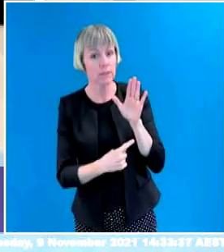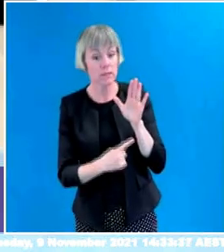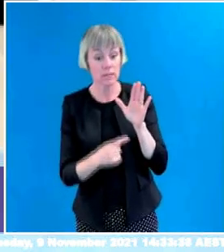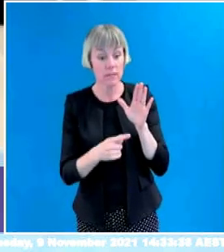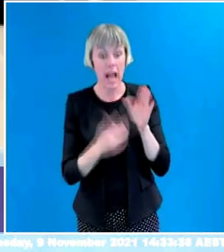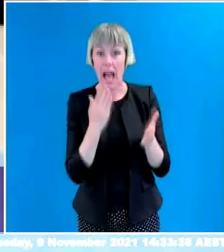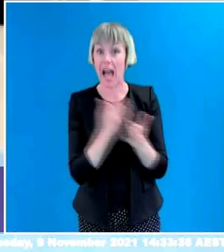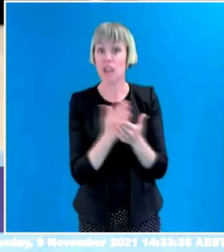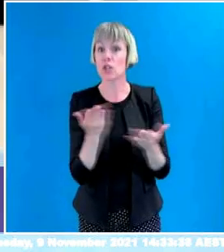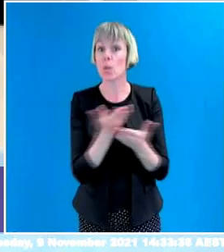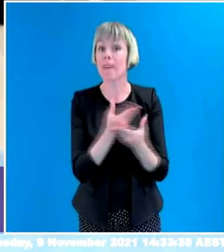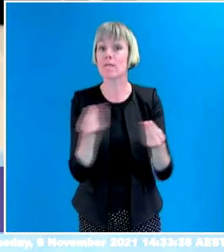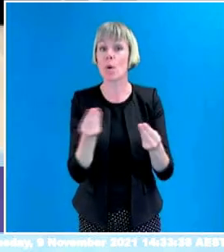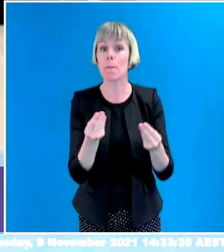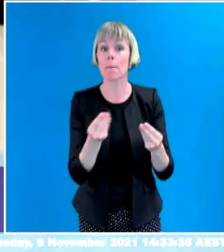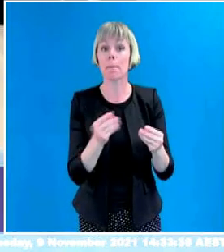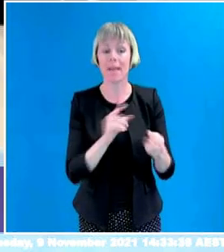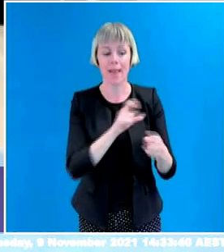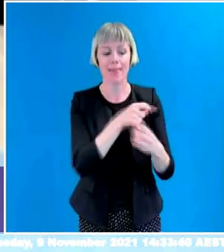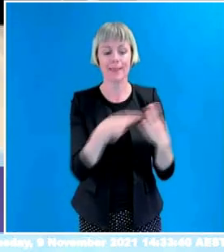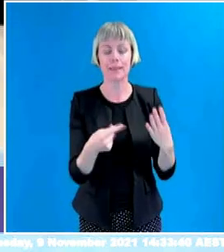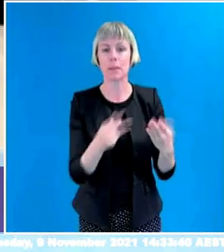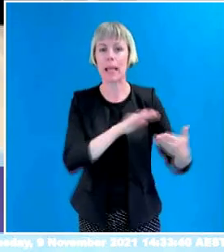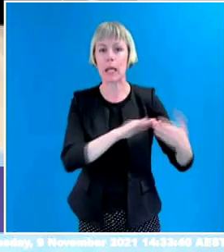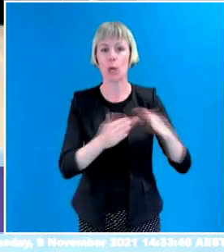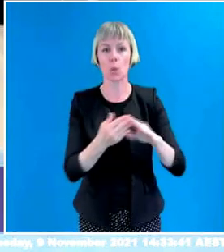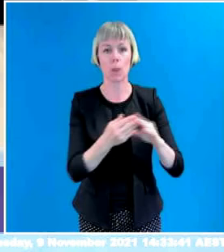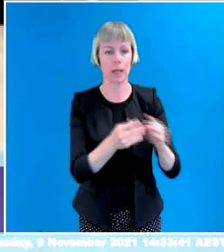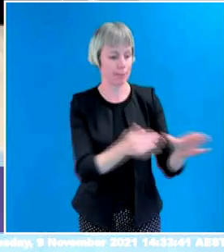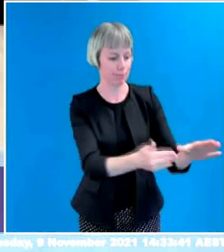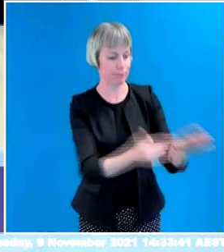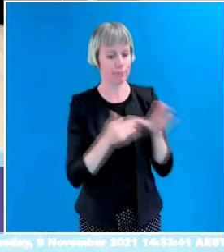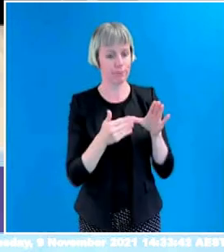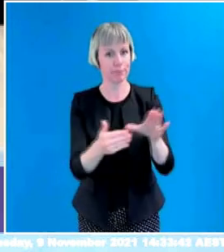So historically there seemed to be a consensus that those things were a